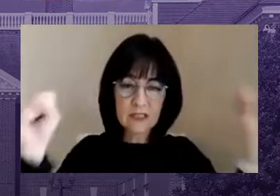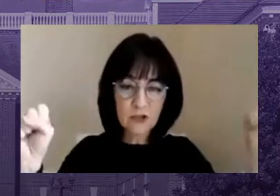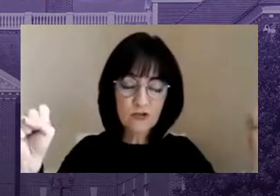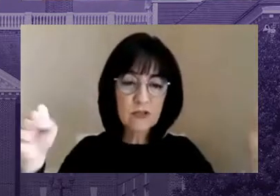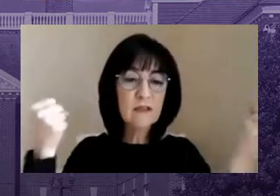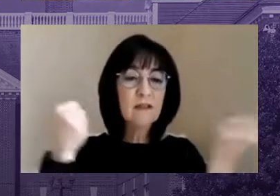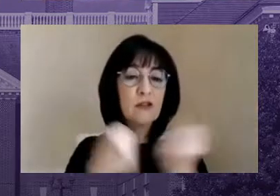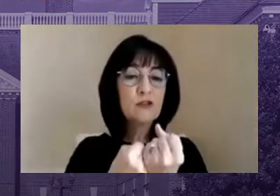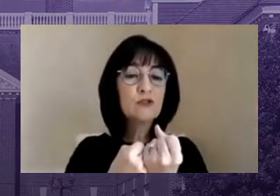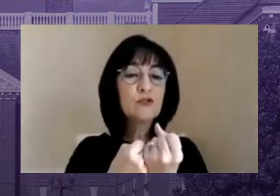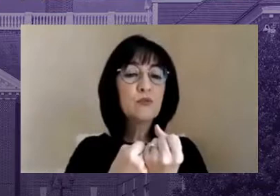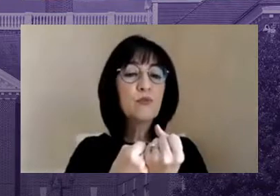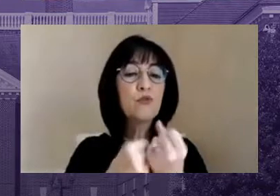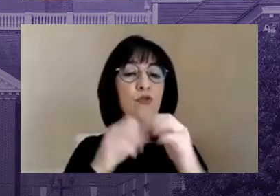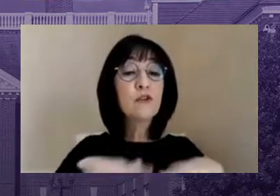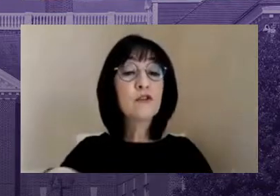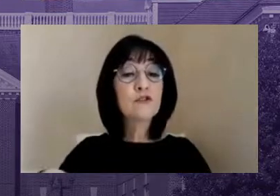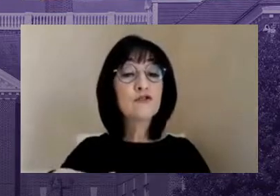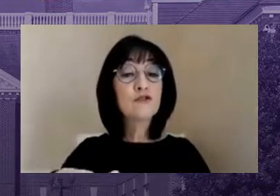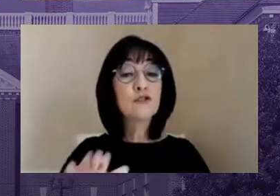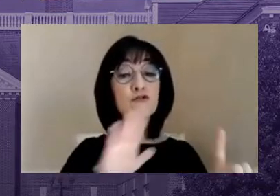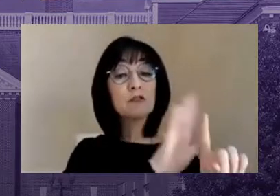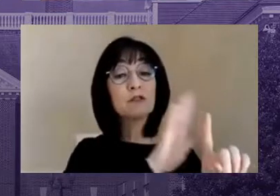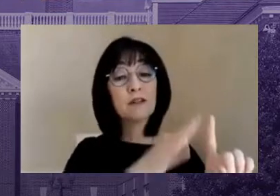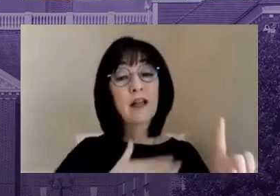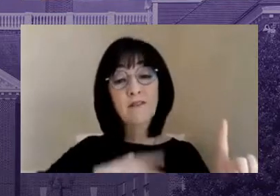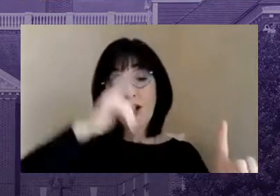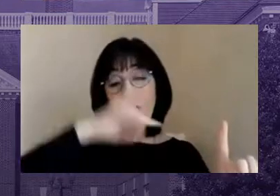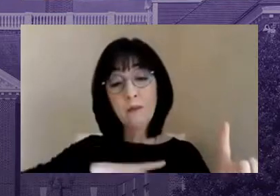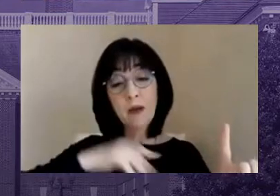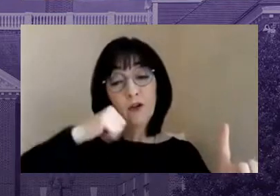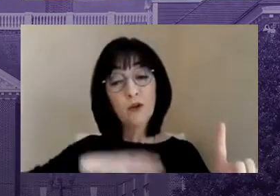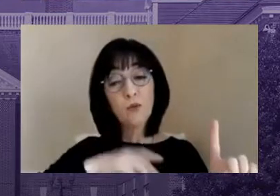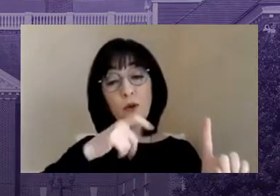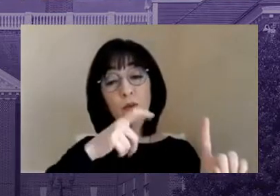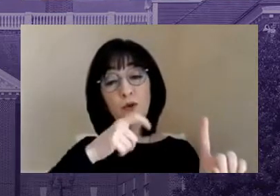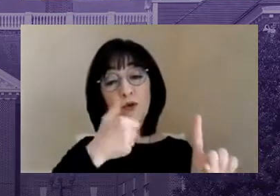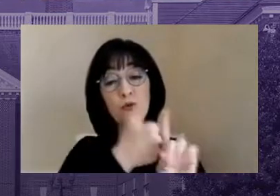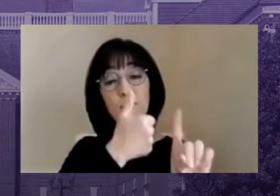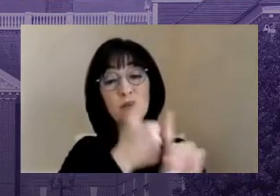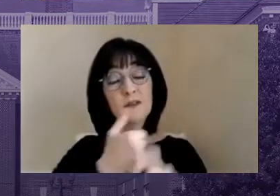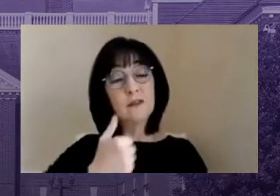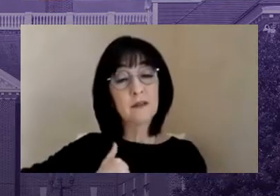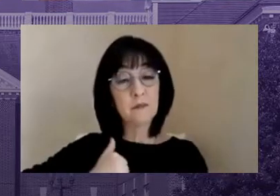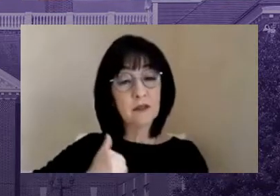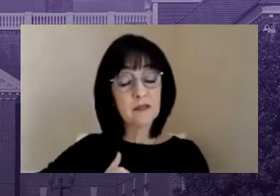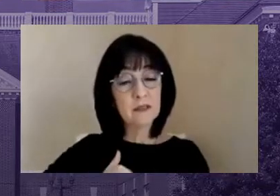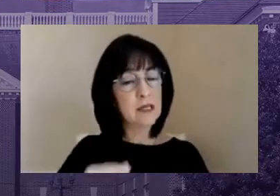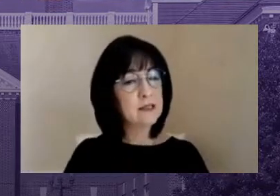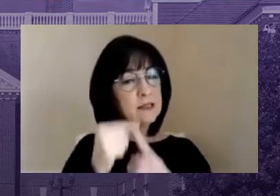men and women in service, particularly Caesar Rodney School District, Dr. Kevin Fitzgerald is